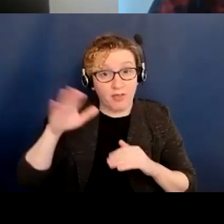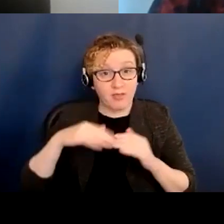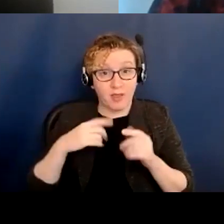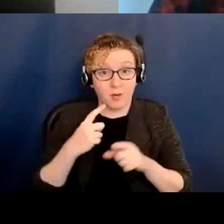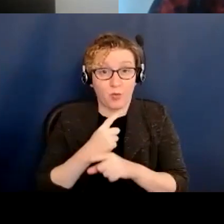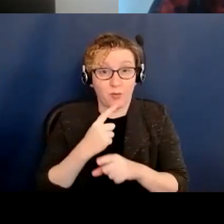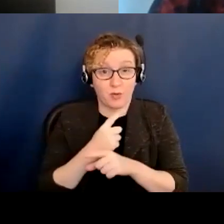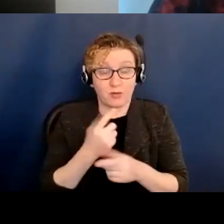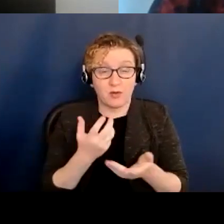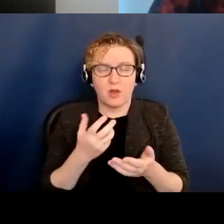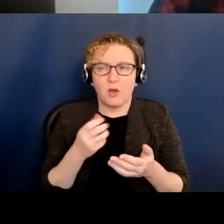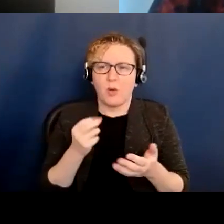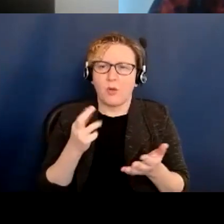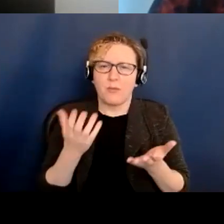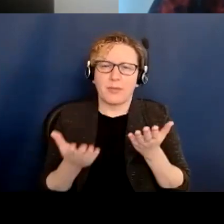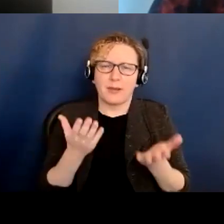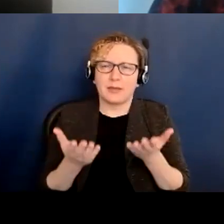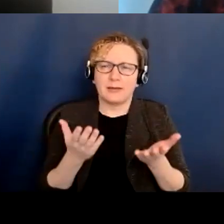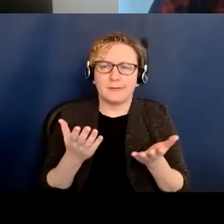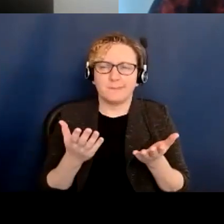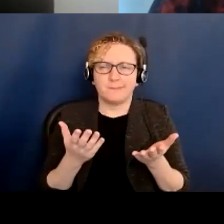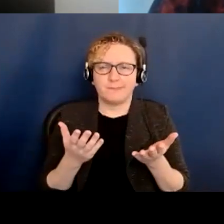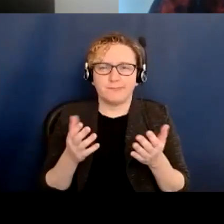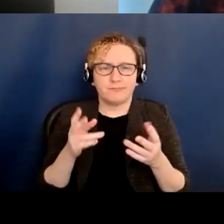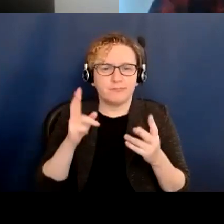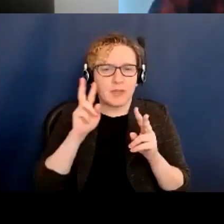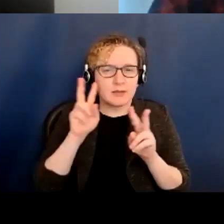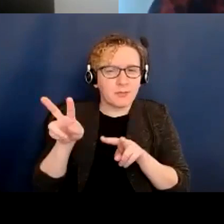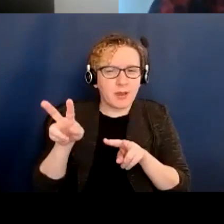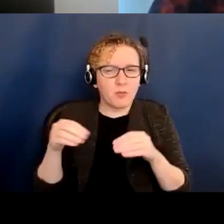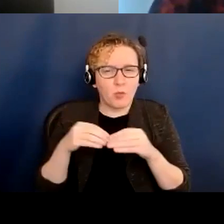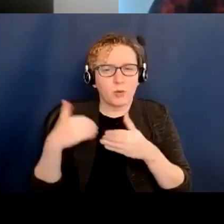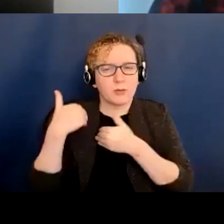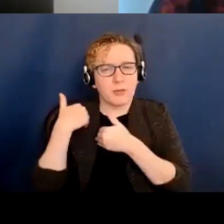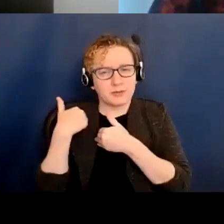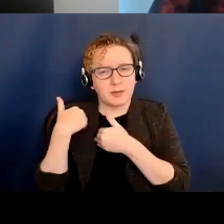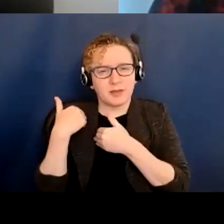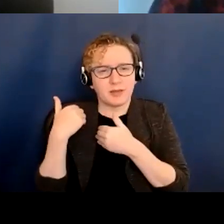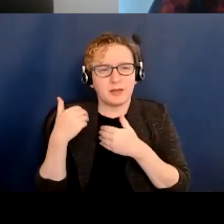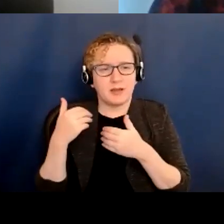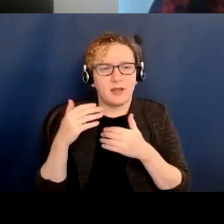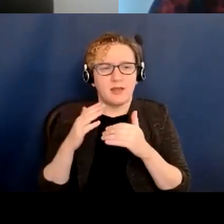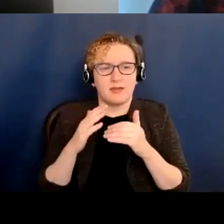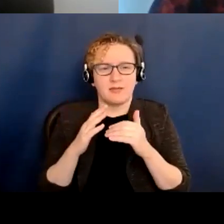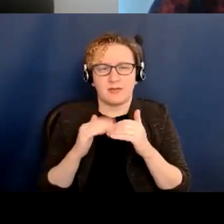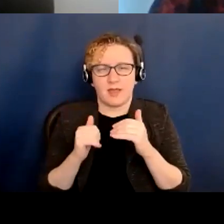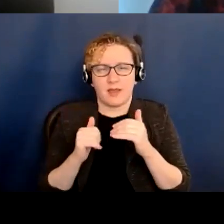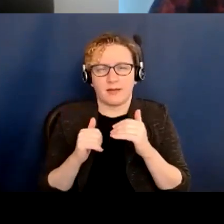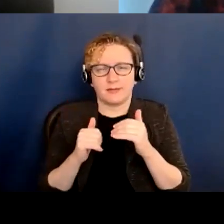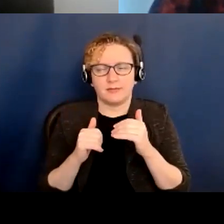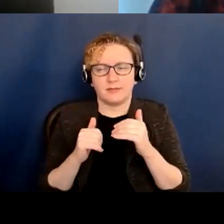they anticipate that you have more responsibilities than they expect you will cover more than